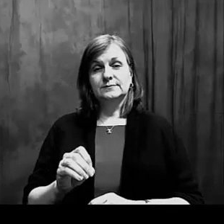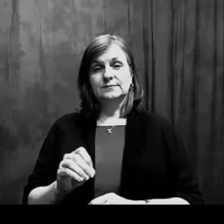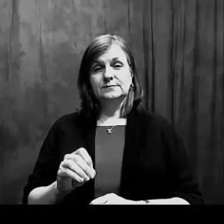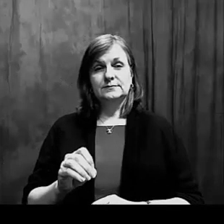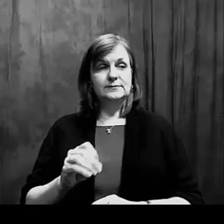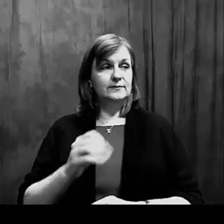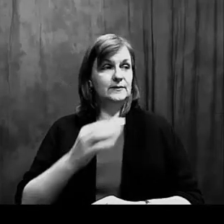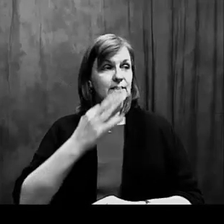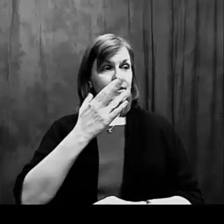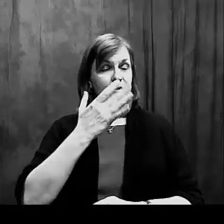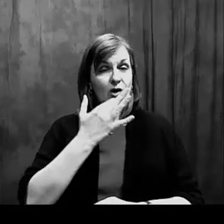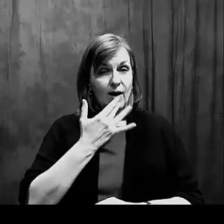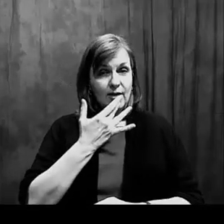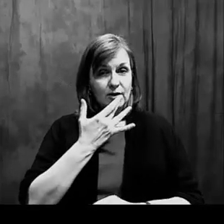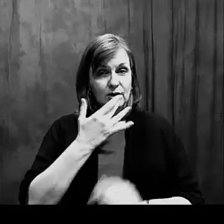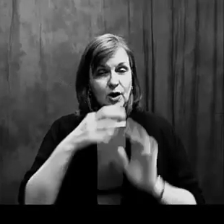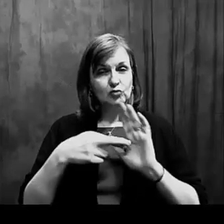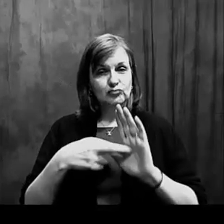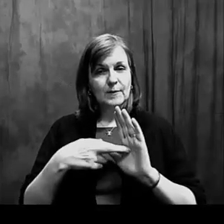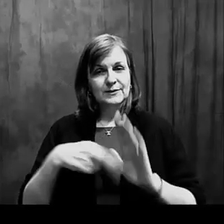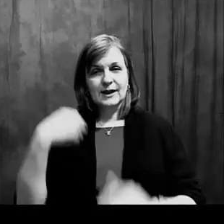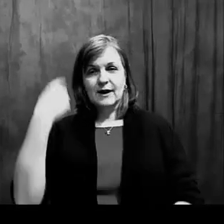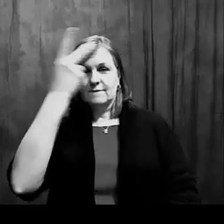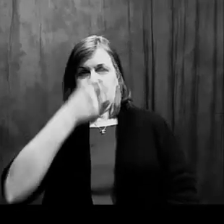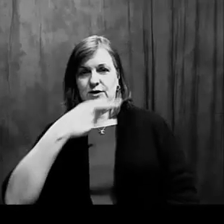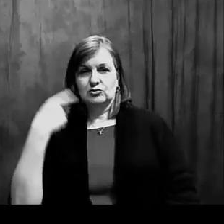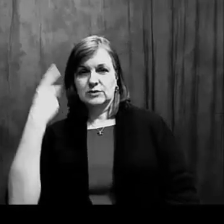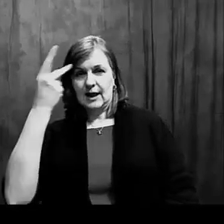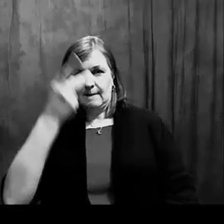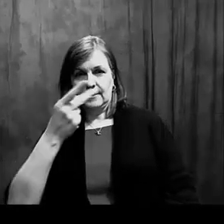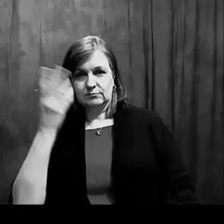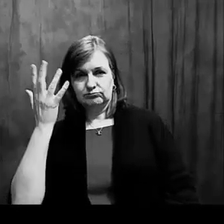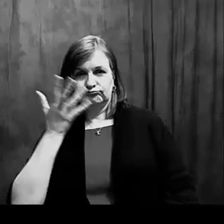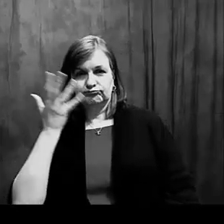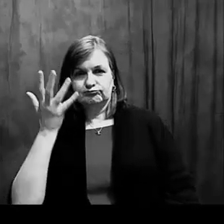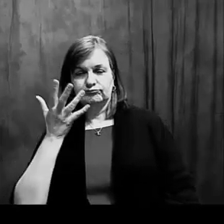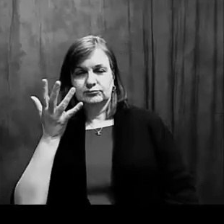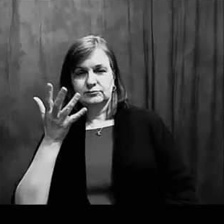is not 3 to 1 right?? we have a big "Y" big "Y"